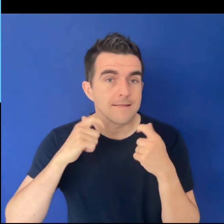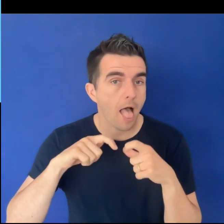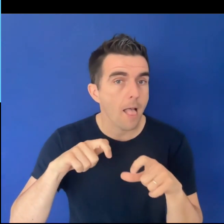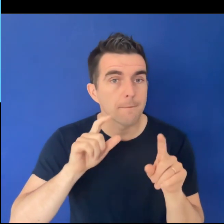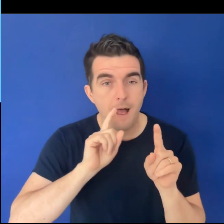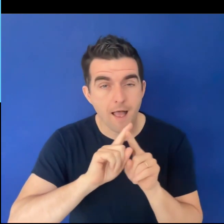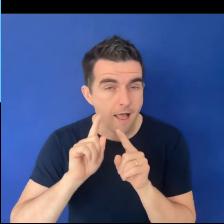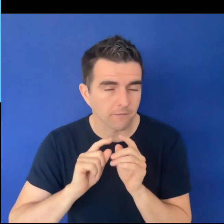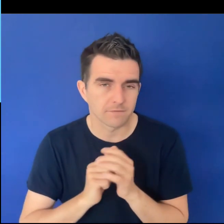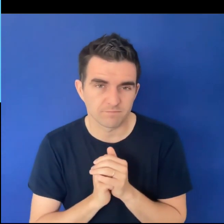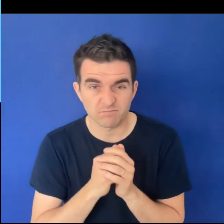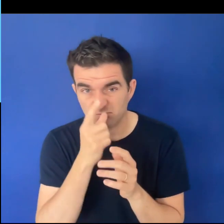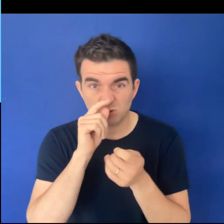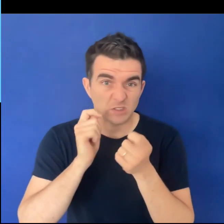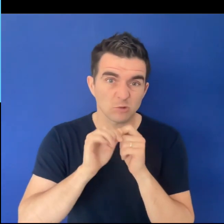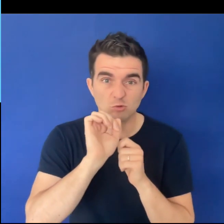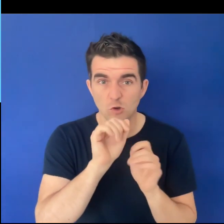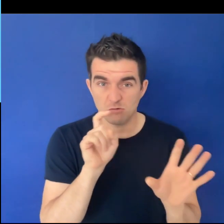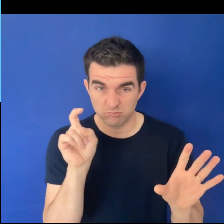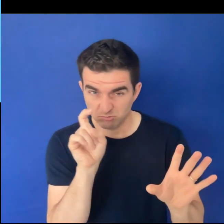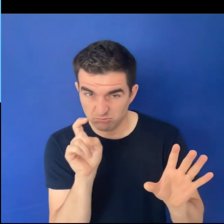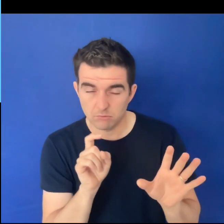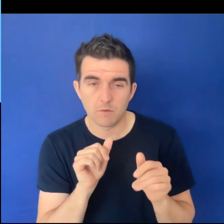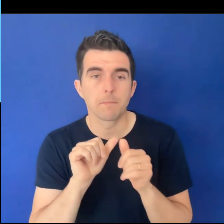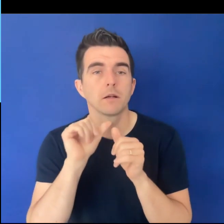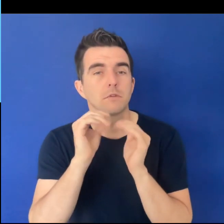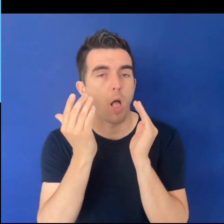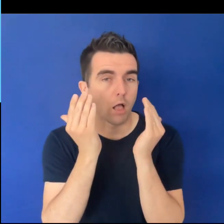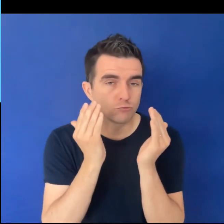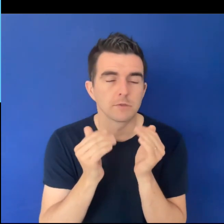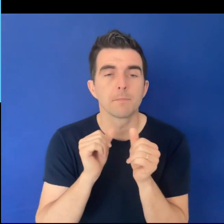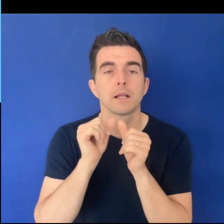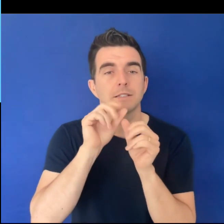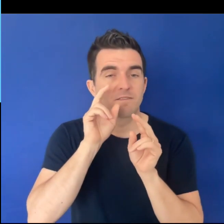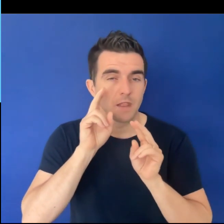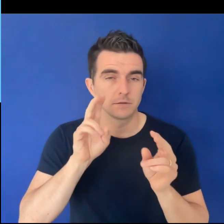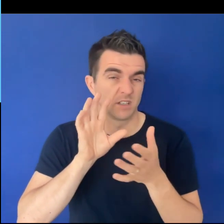You can extensively change your cursor for better contrast and visibility, based on your preferences.